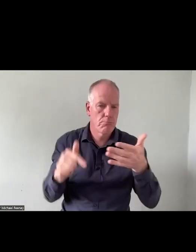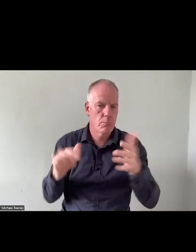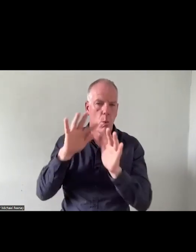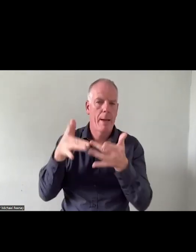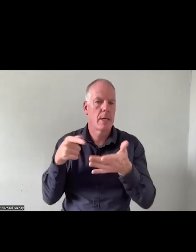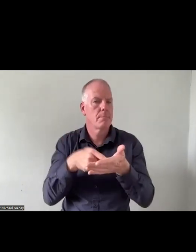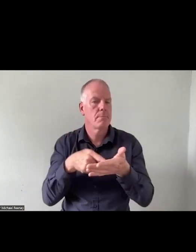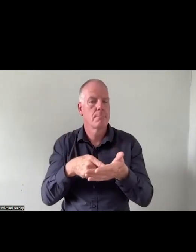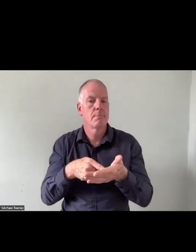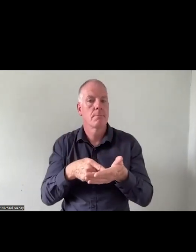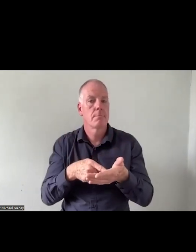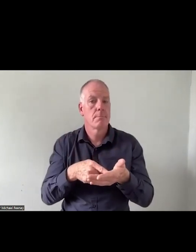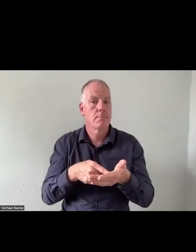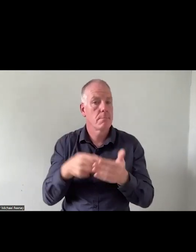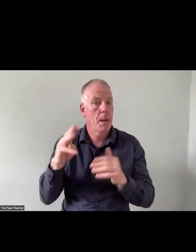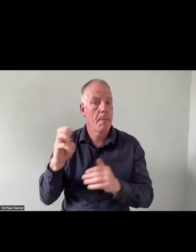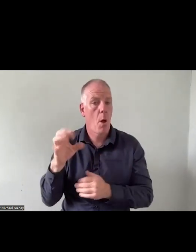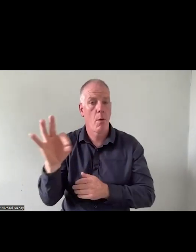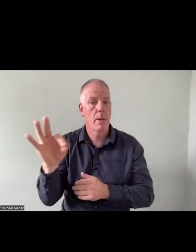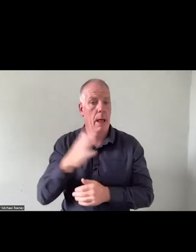Pádraig, is there anything that you want to add just before we finish?